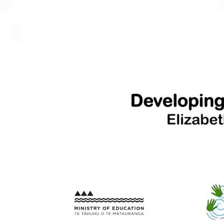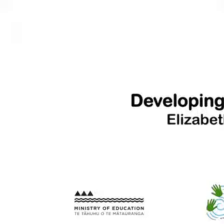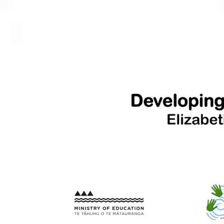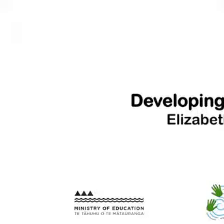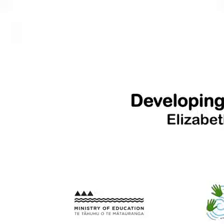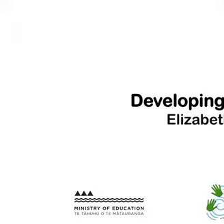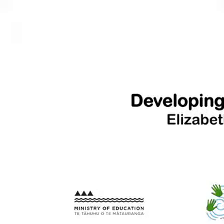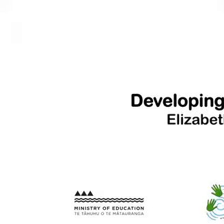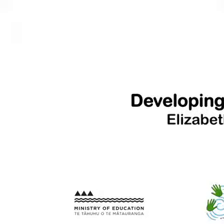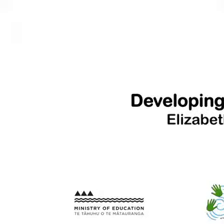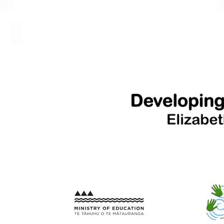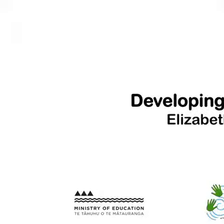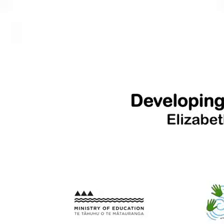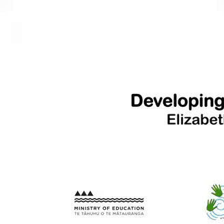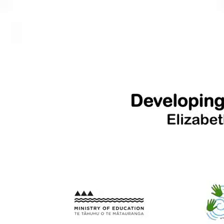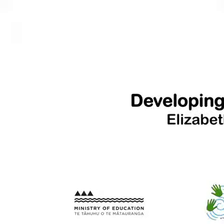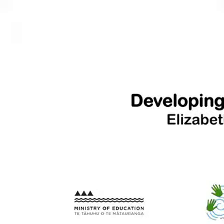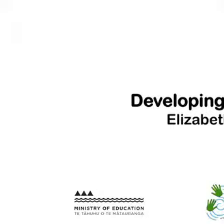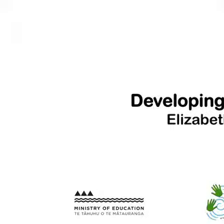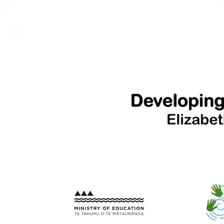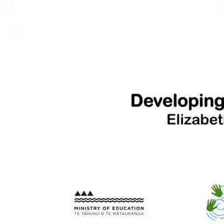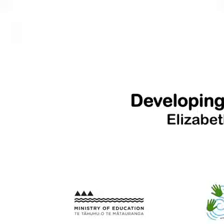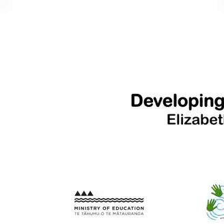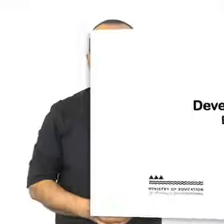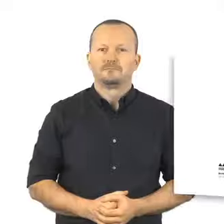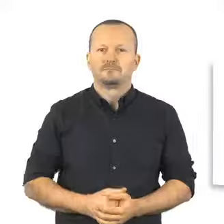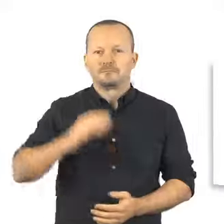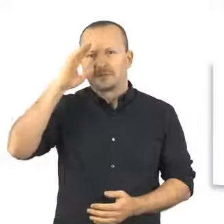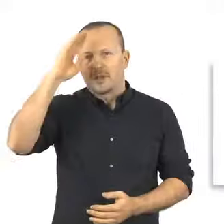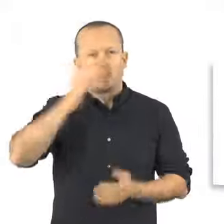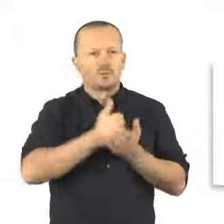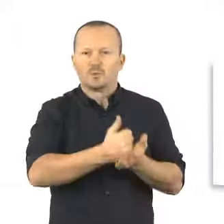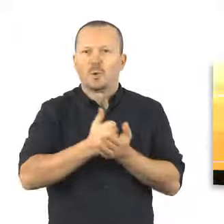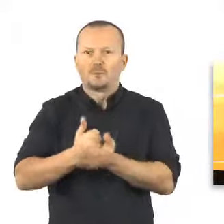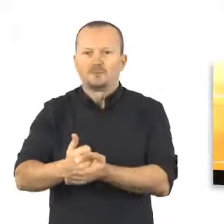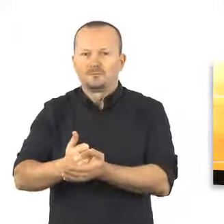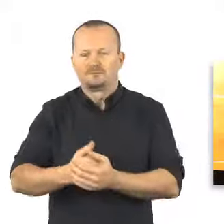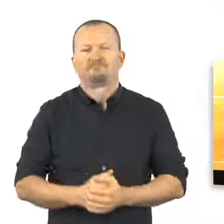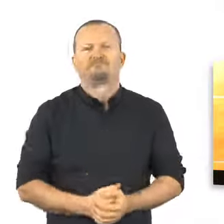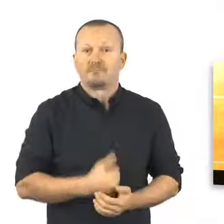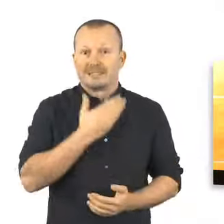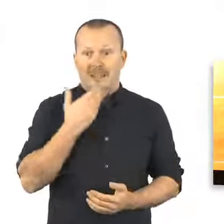Developing Language Parents and Whānau Hui – Growing and Learning Together with your Deaf Child A presentation by Elizabeth Doell, Senior Lecturer, Specialist teaching programme Co-ordinator, University of Canterbury held in a large seminar room in Living Springs, Christchurch.